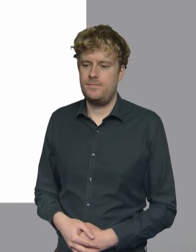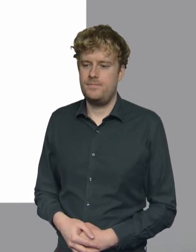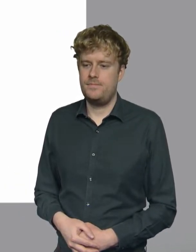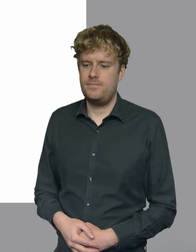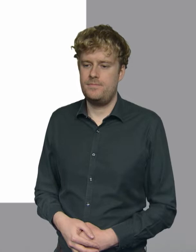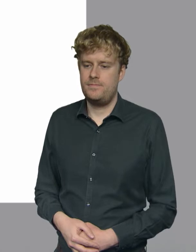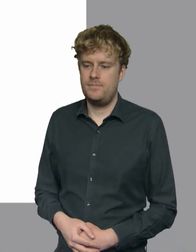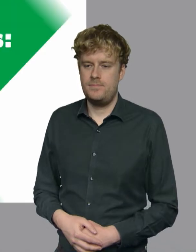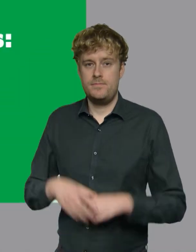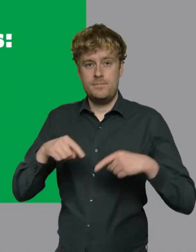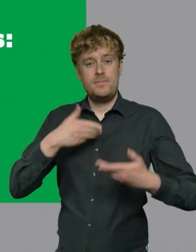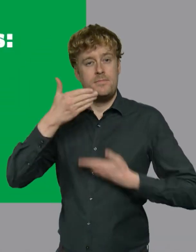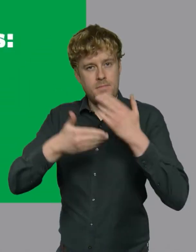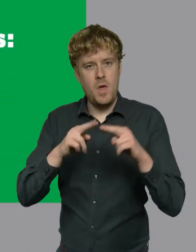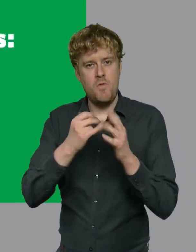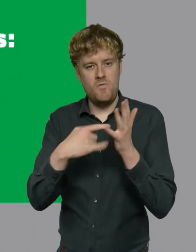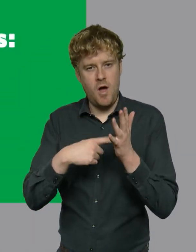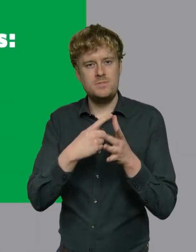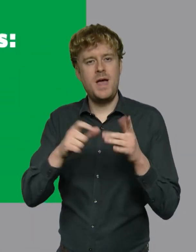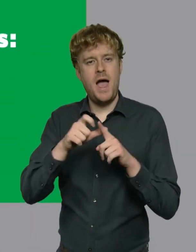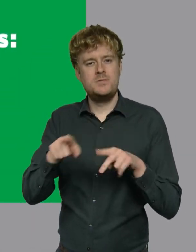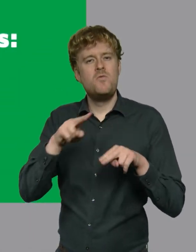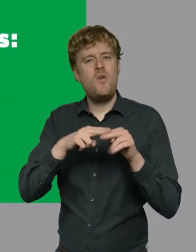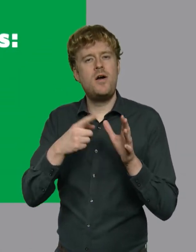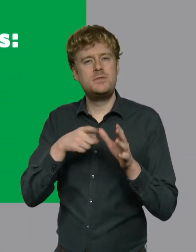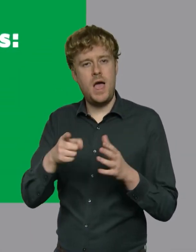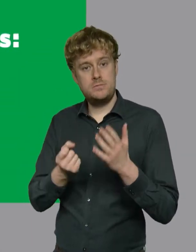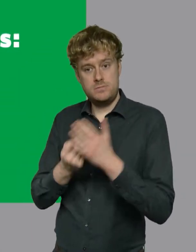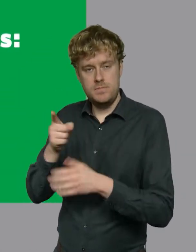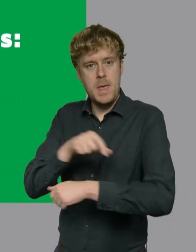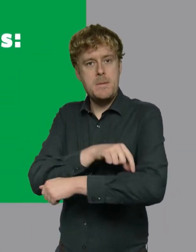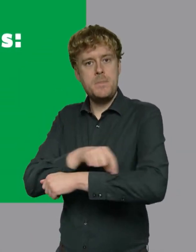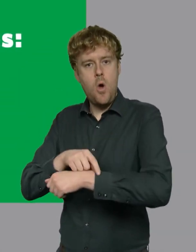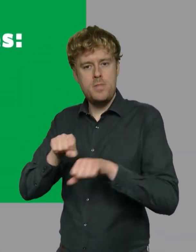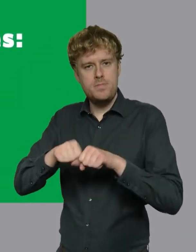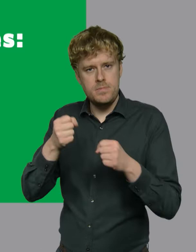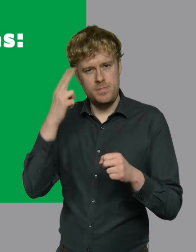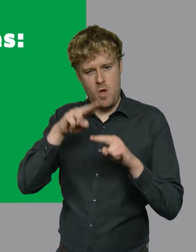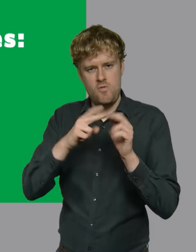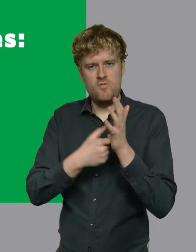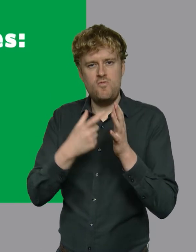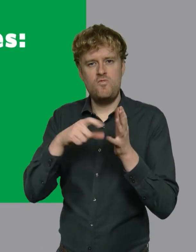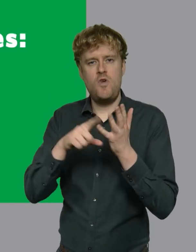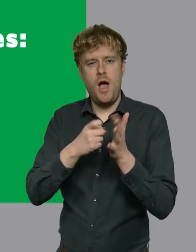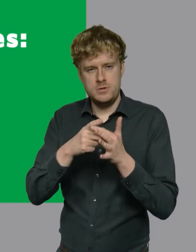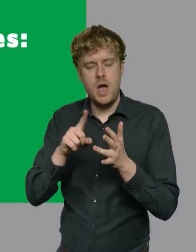This video will demonstrate the first aid for an injury to a casualty's bone known as a fracture or their muscle and or joints